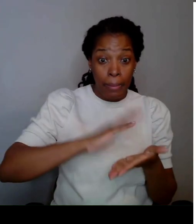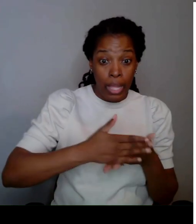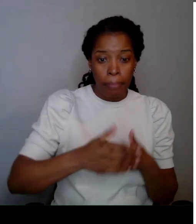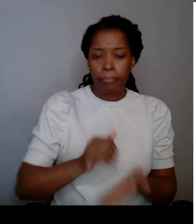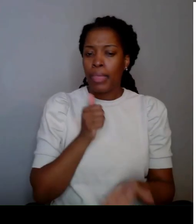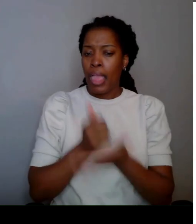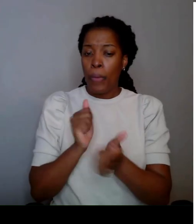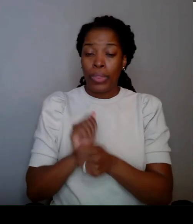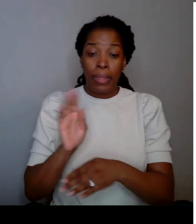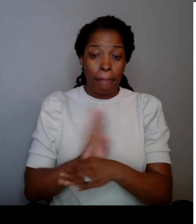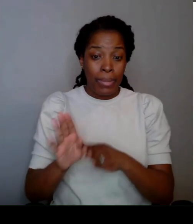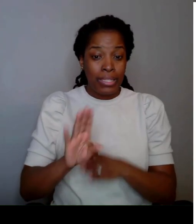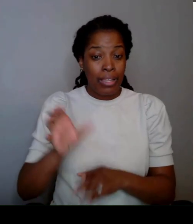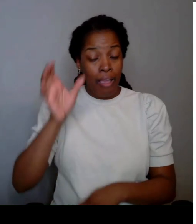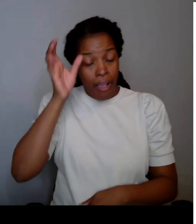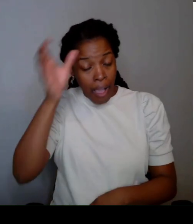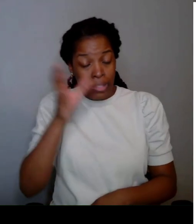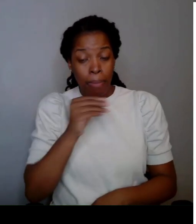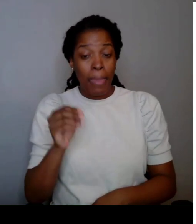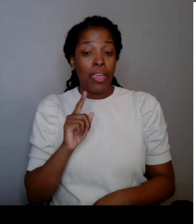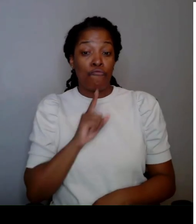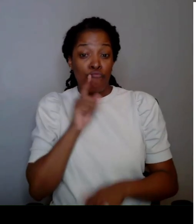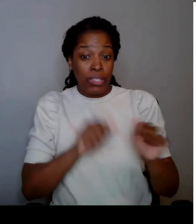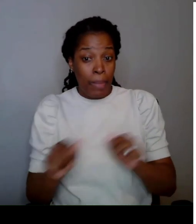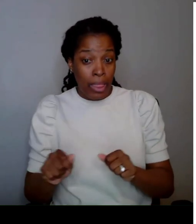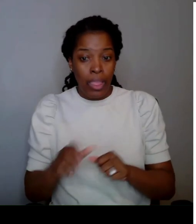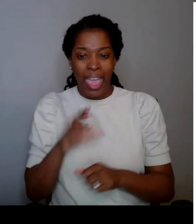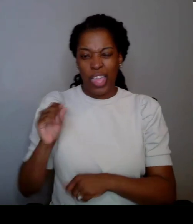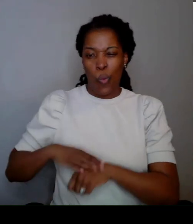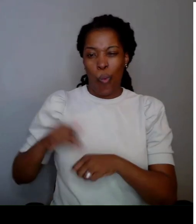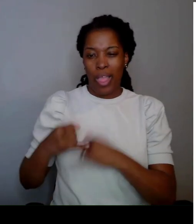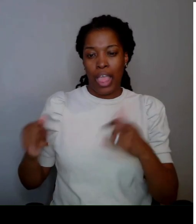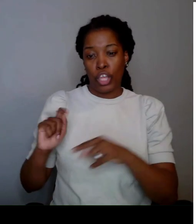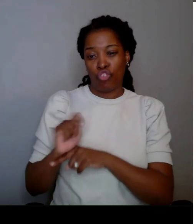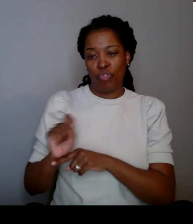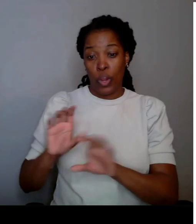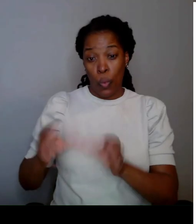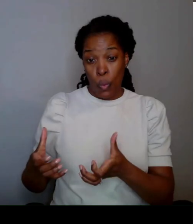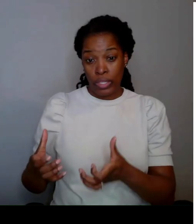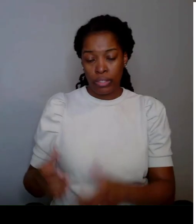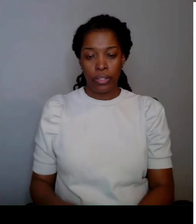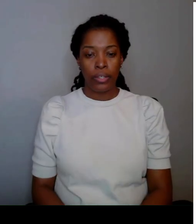and the online training course Step one Product Base Candle Making Business.